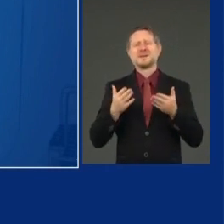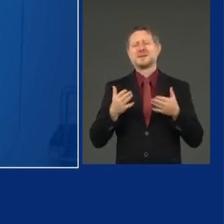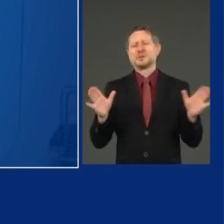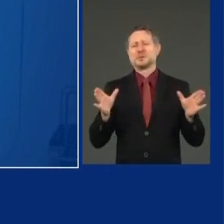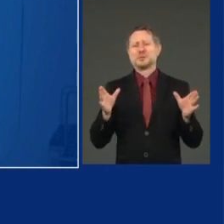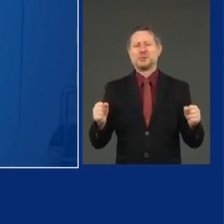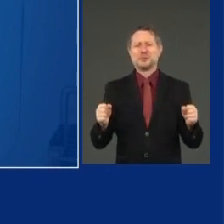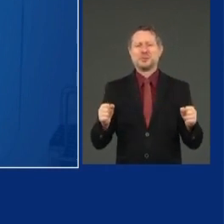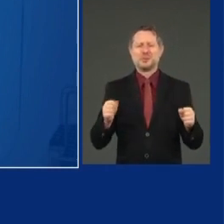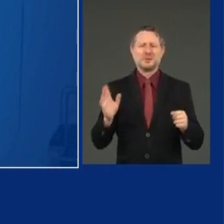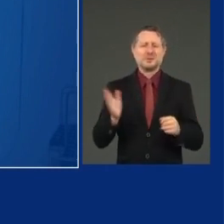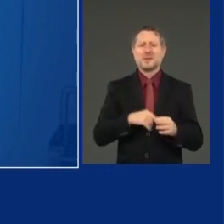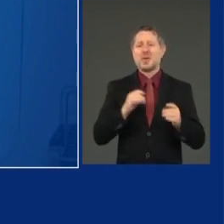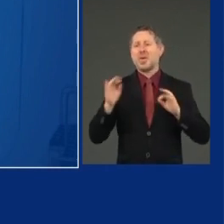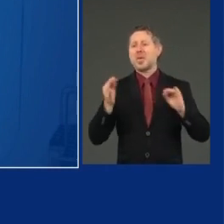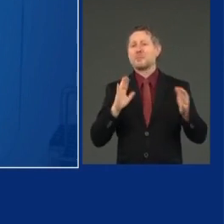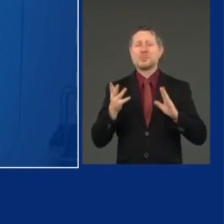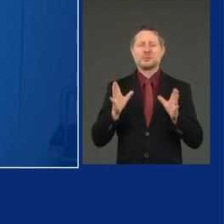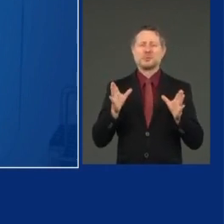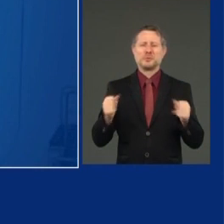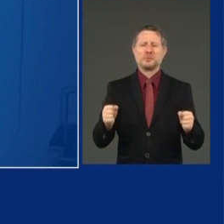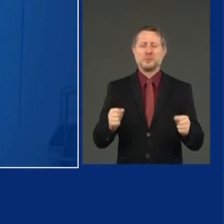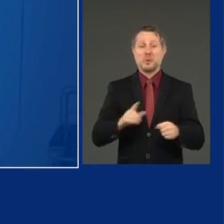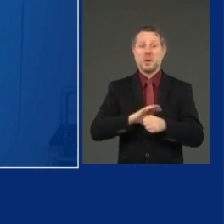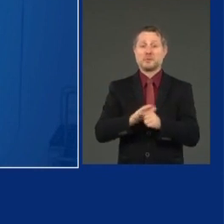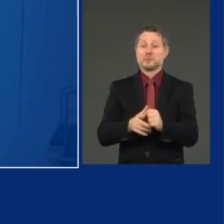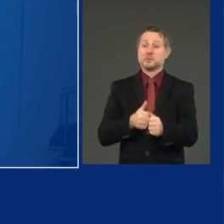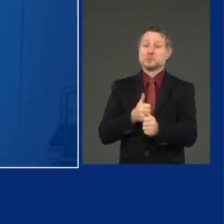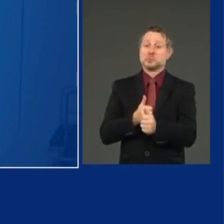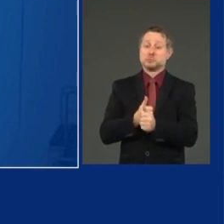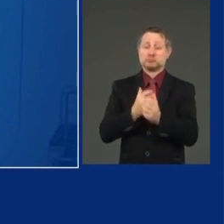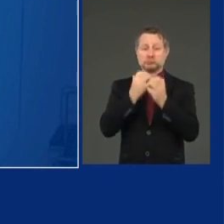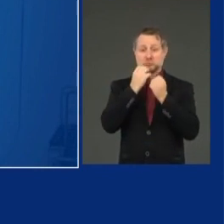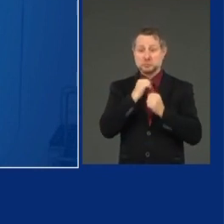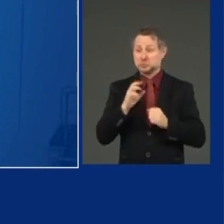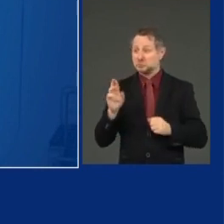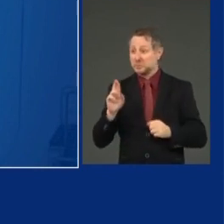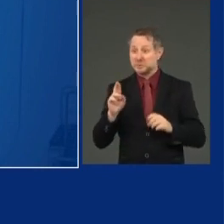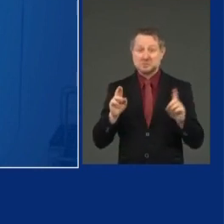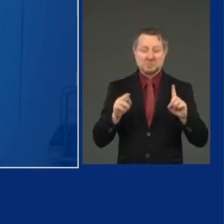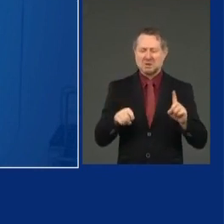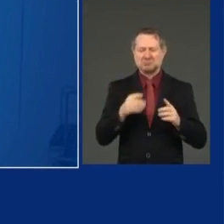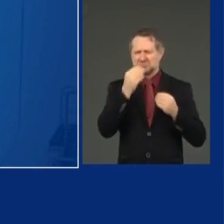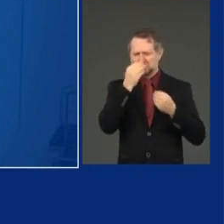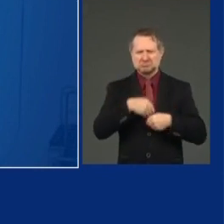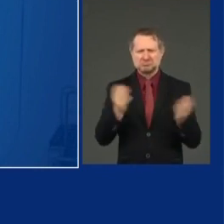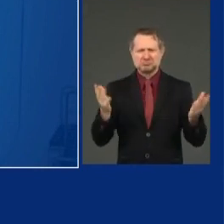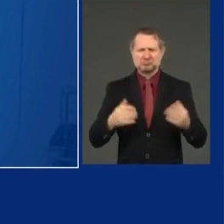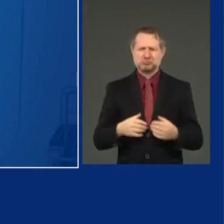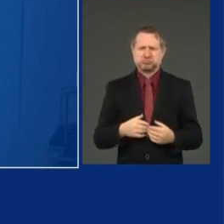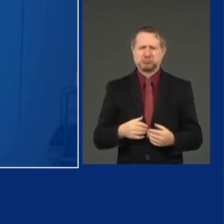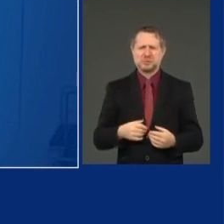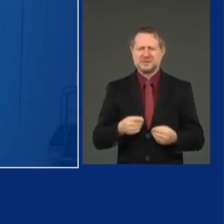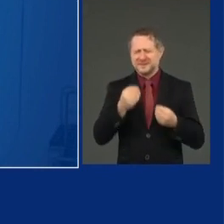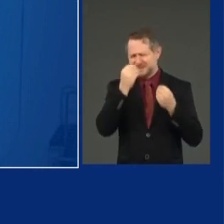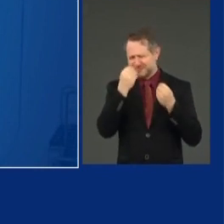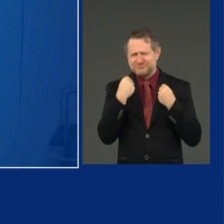WINDS. IT'S NOT ABOUT POLITICS. IT'S NOT ABOUT EMOTION. YOU'RE DEALING WITH A VIRUS. THE VIRUS DOESN'T RESPOND TO